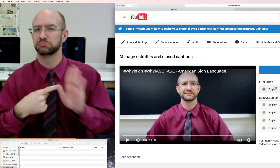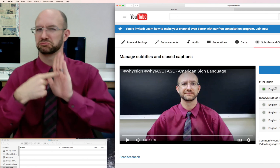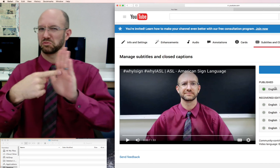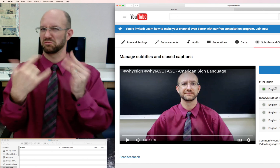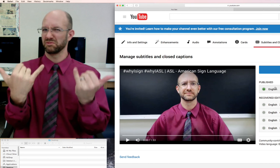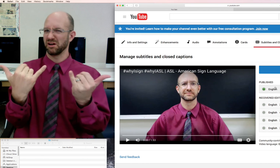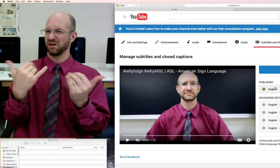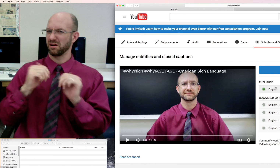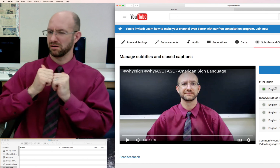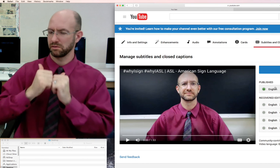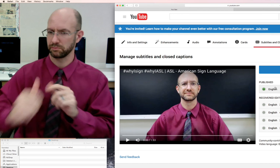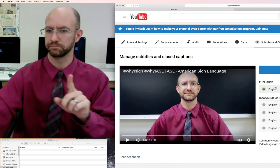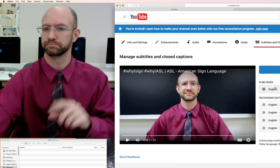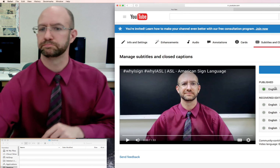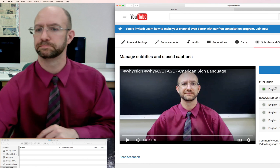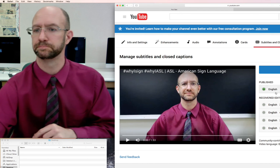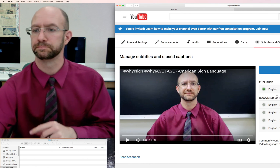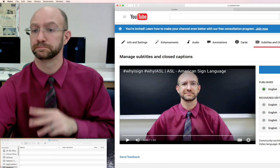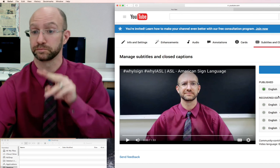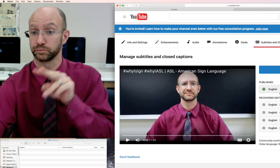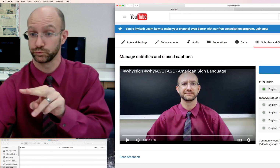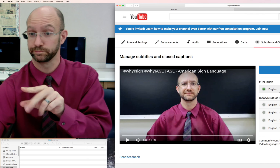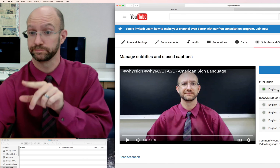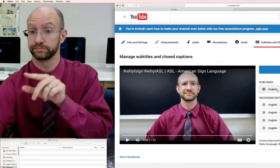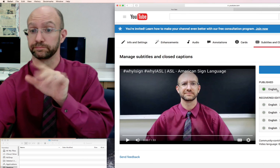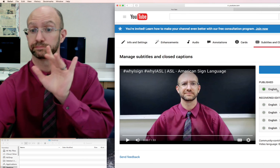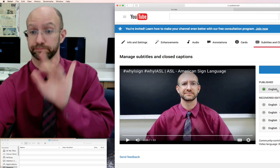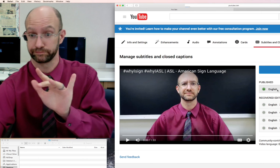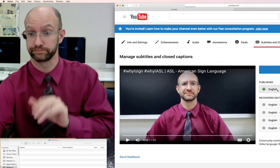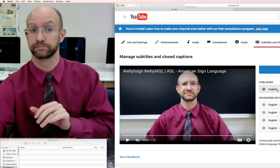I am going to show you how to do that now. You look where I click.